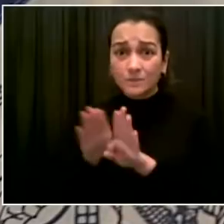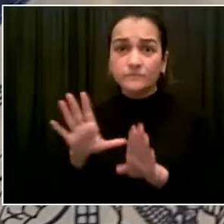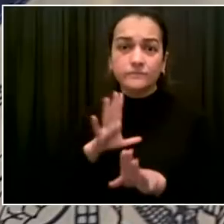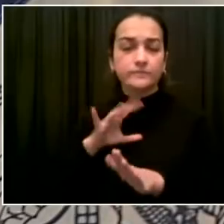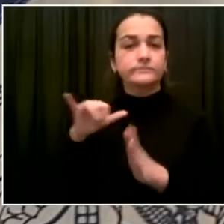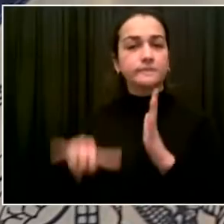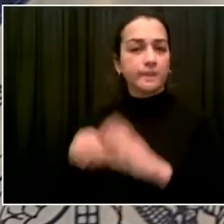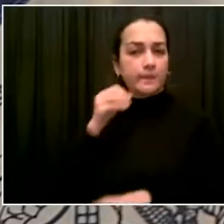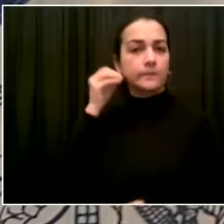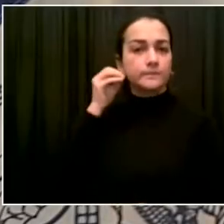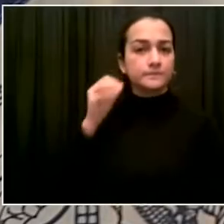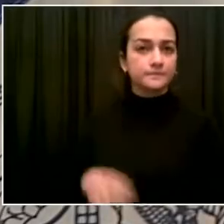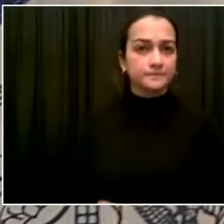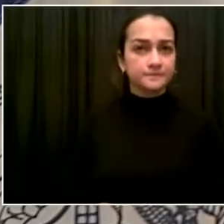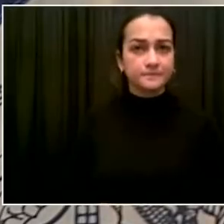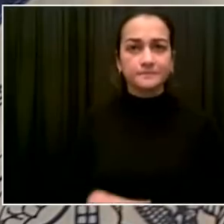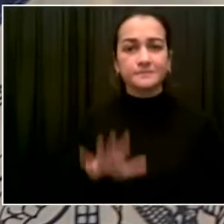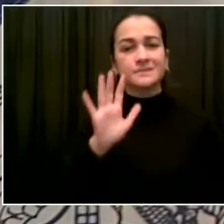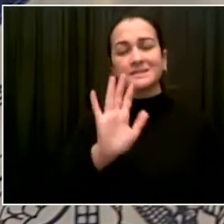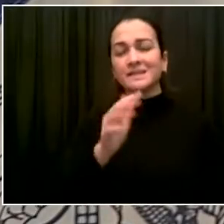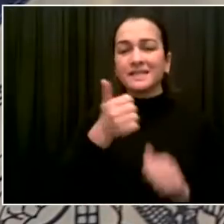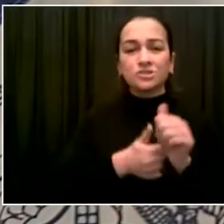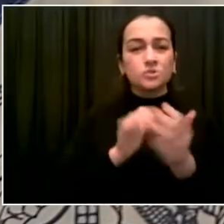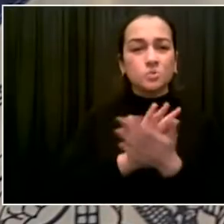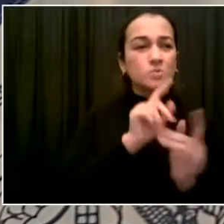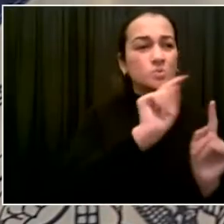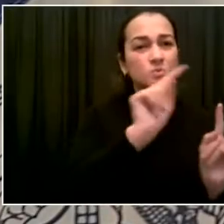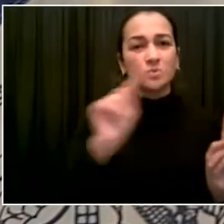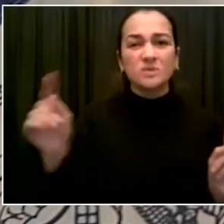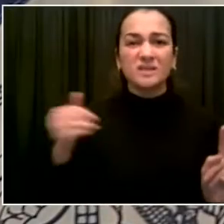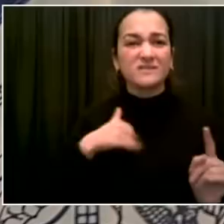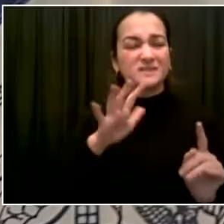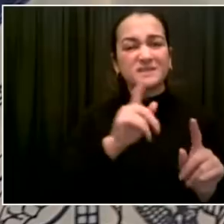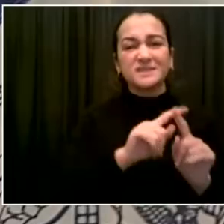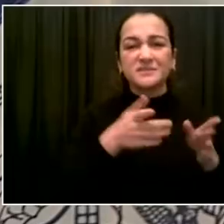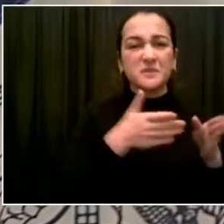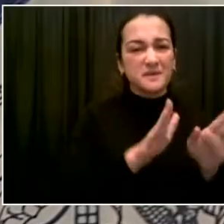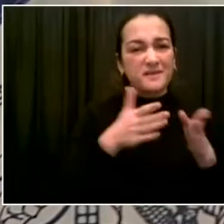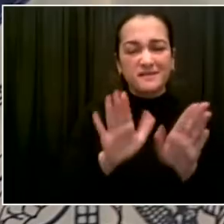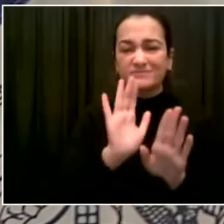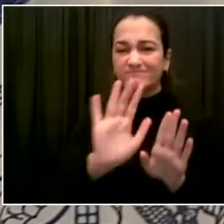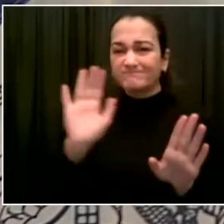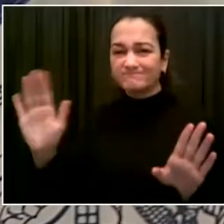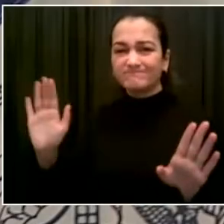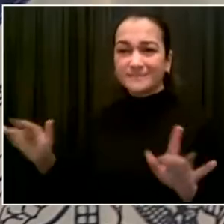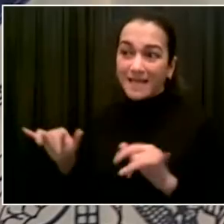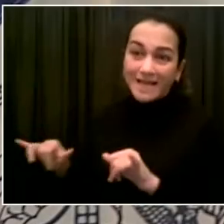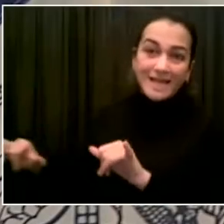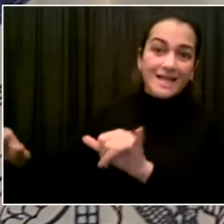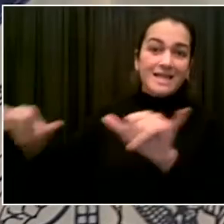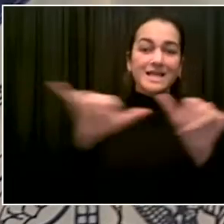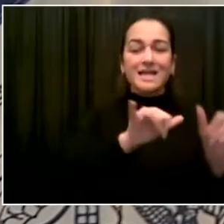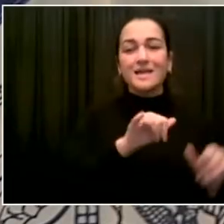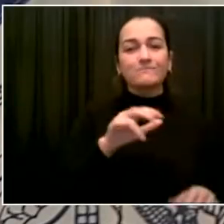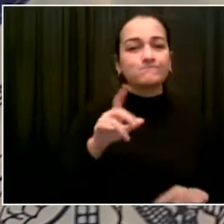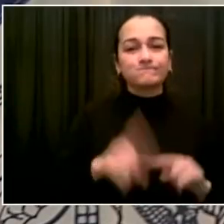IF SCHOOLS HAVE TO DO REMOTELY EACH SCOHOIL S COME UP WITH THEIR OWN WAYS. I THINK YOU